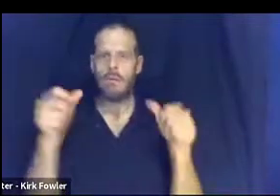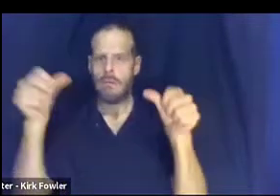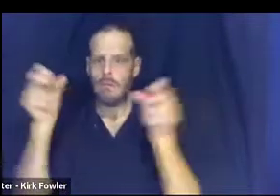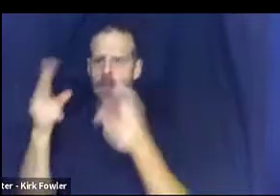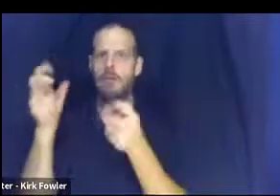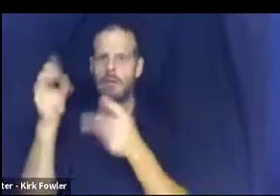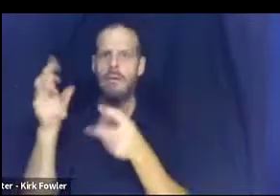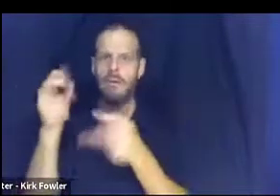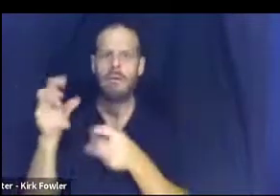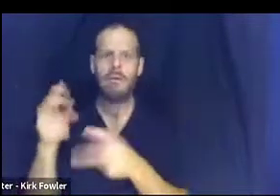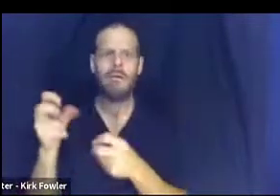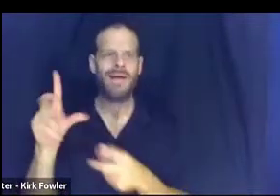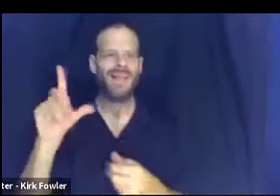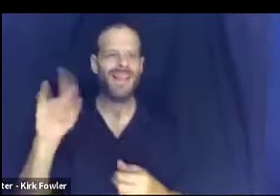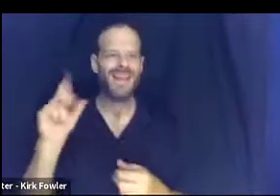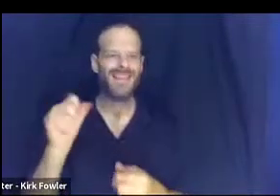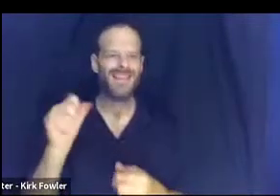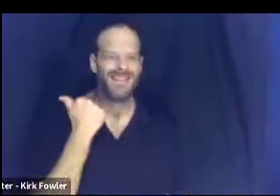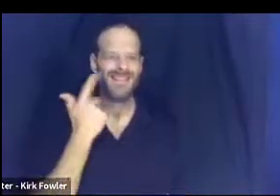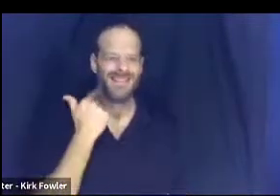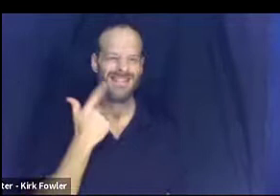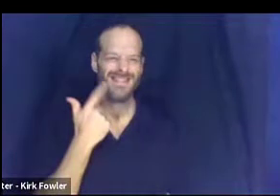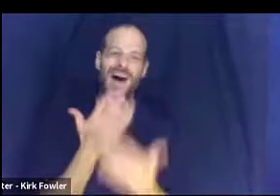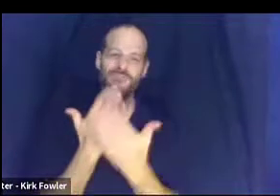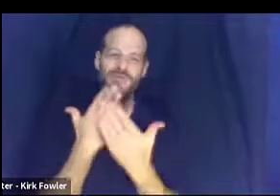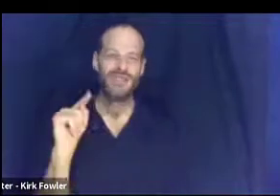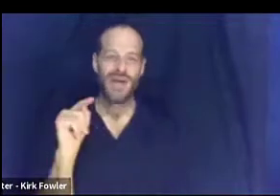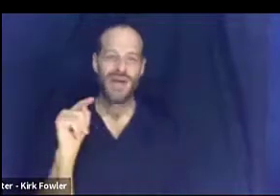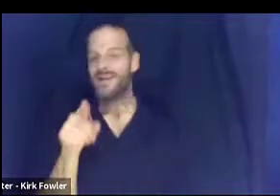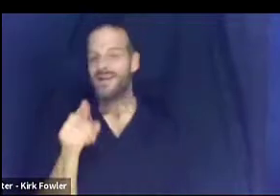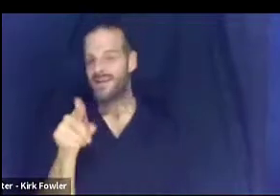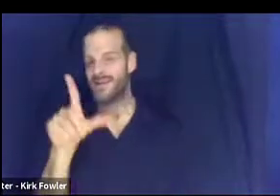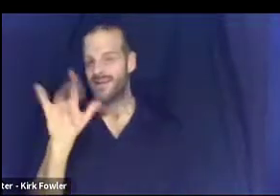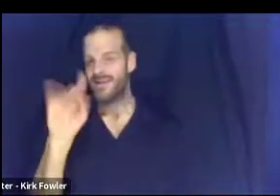I really appreciate it. There's the link to expanding the communication system.